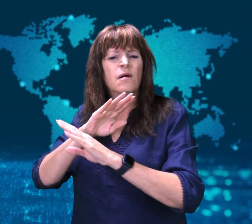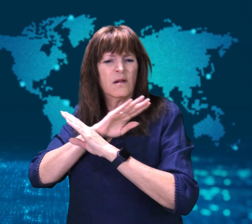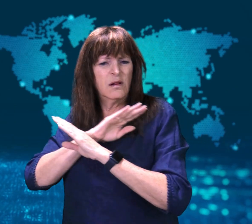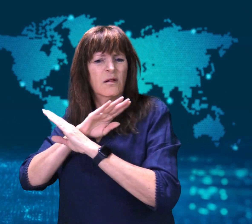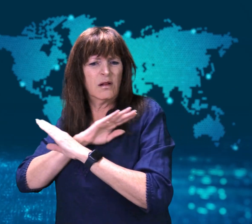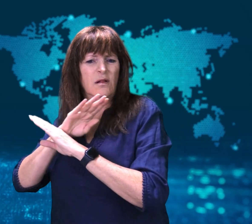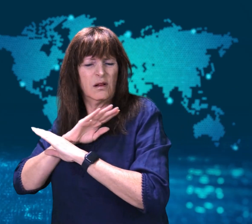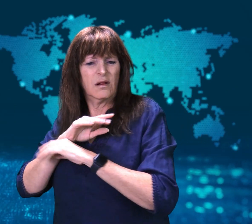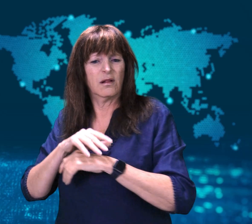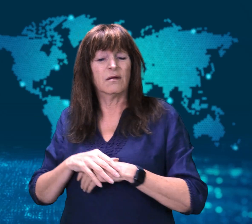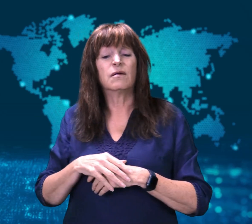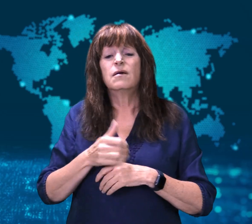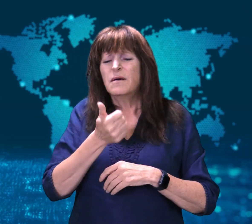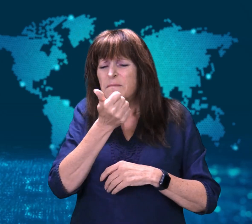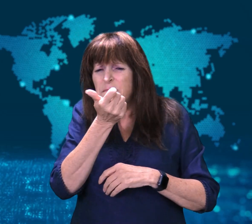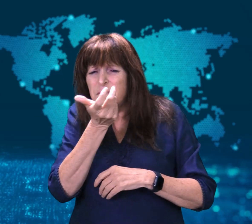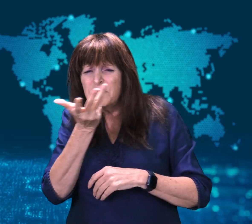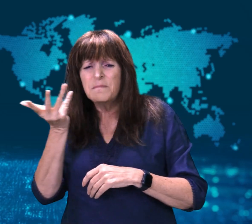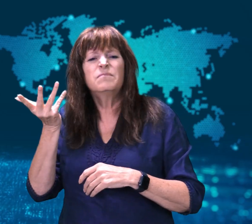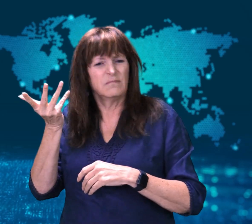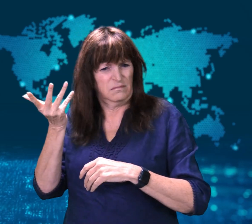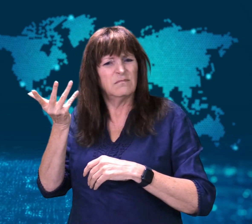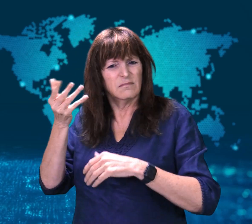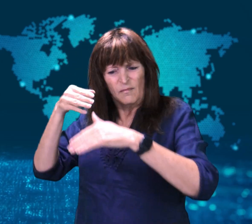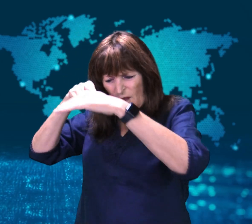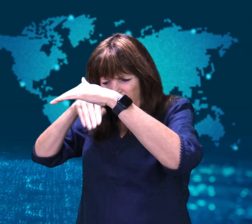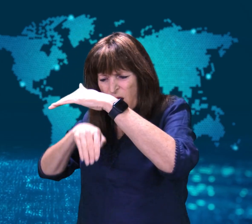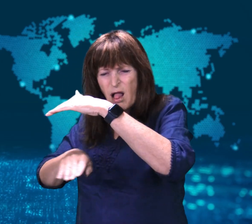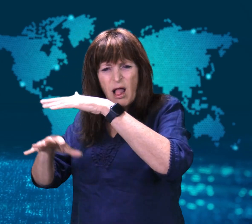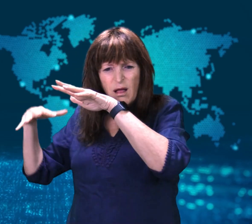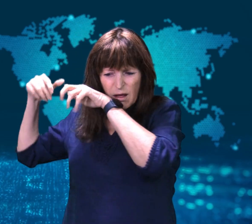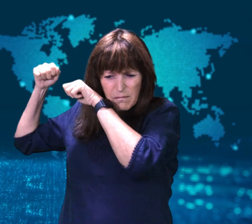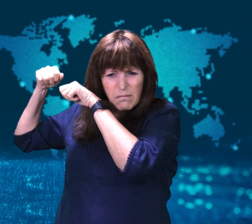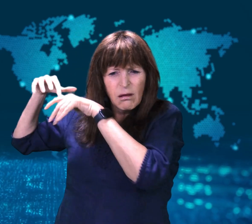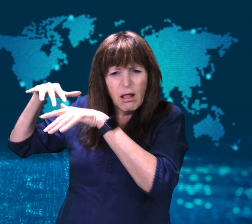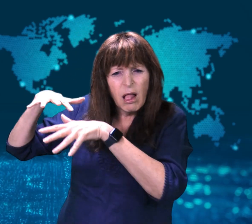and some are still buried in mud.